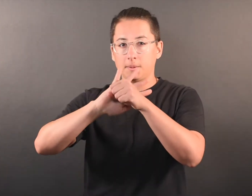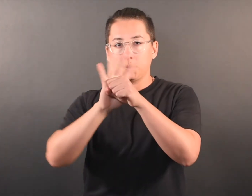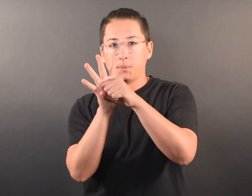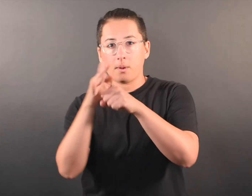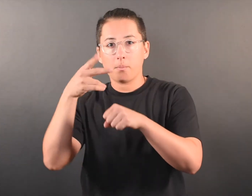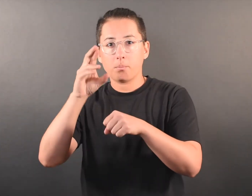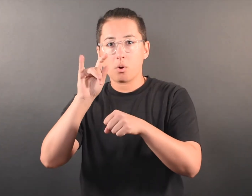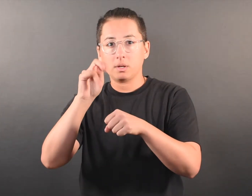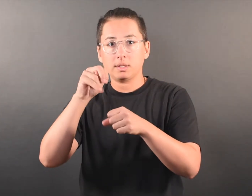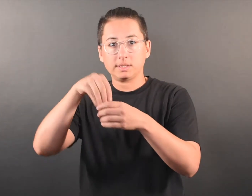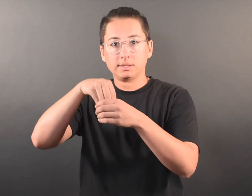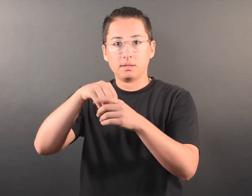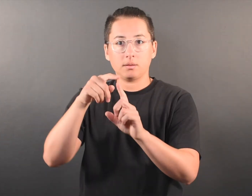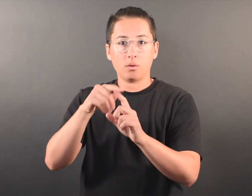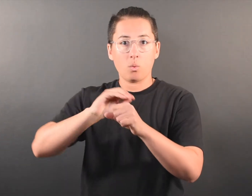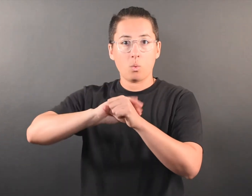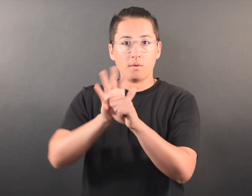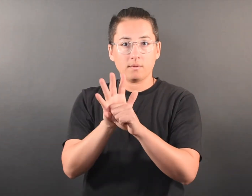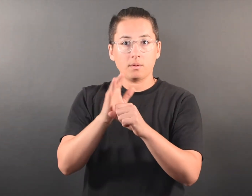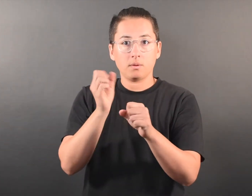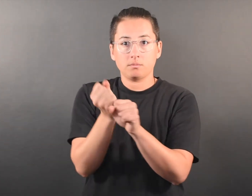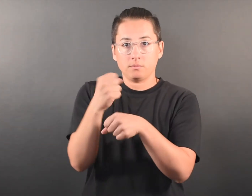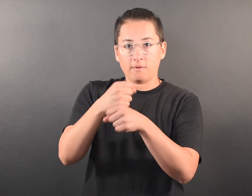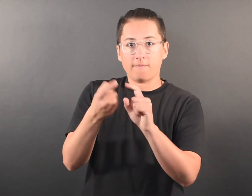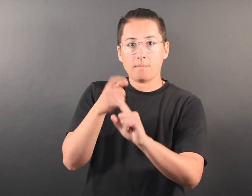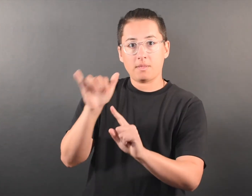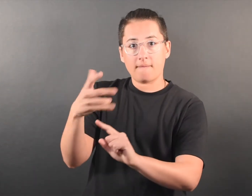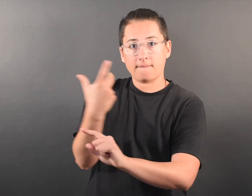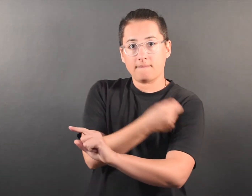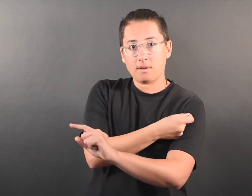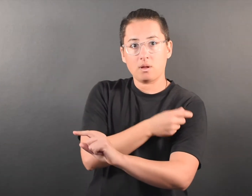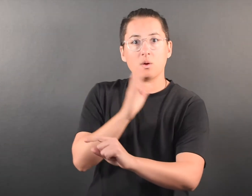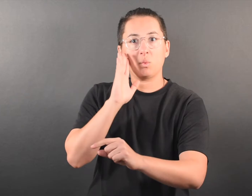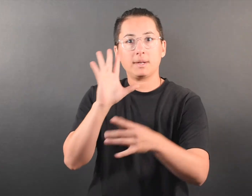vaccines will bind to placental proteins and prevent pregnancy.